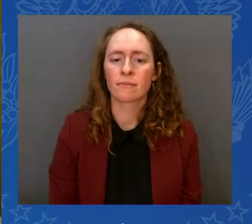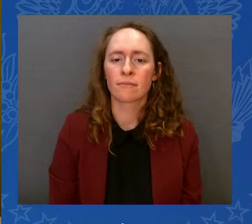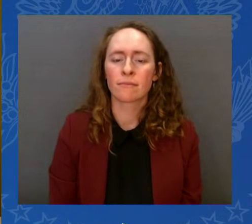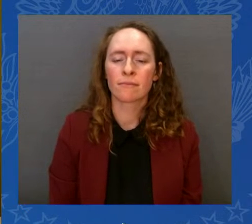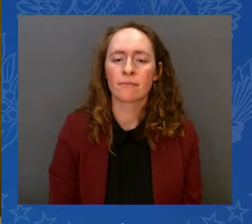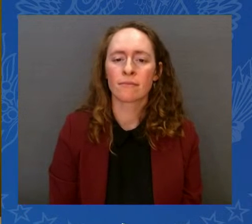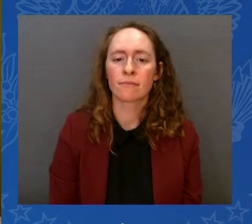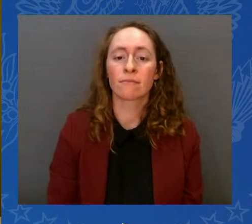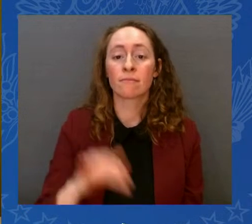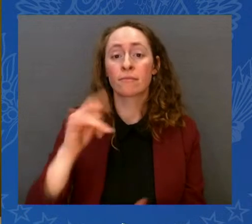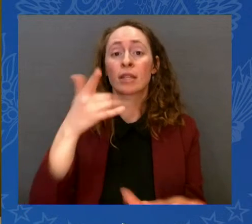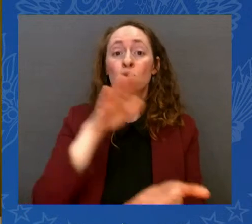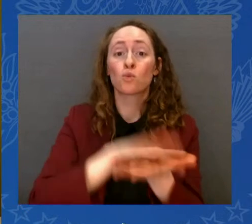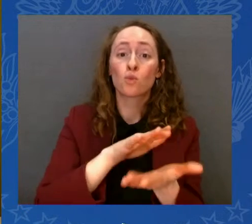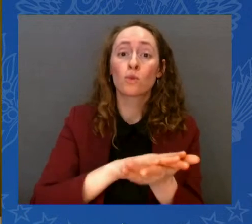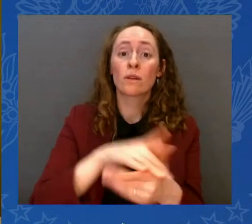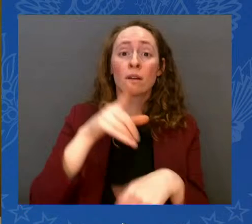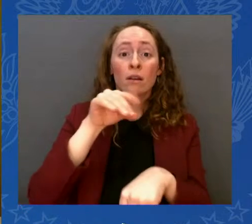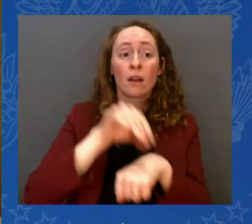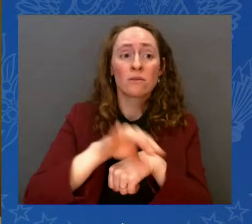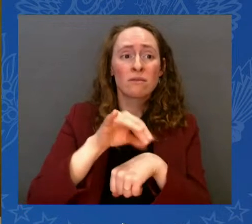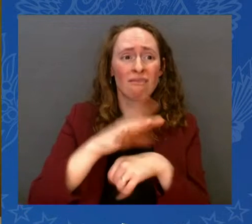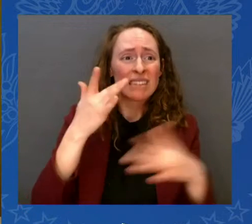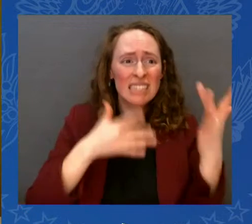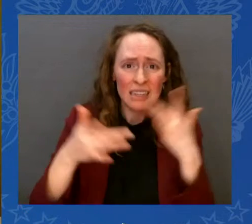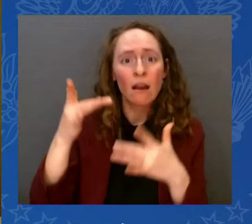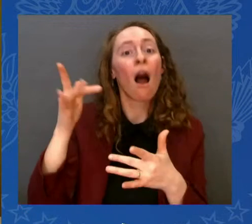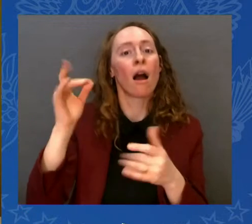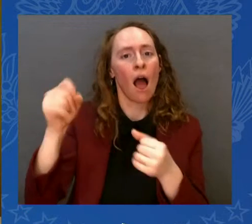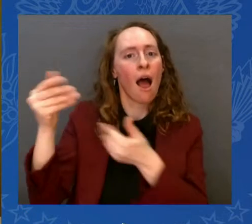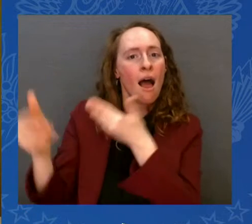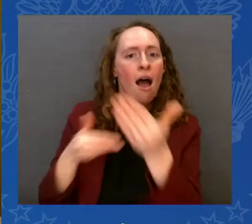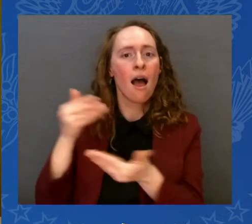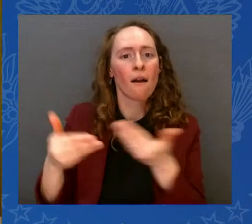I called on a surge of resources to deal with the fentanyl epidemic.